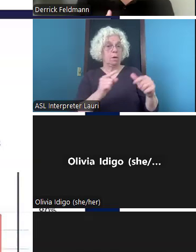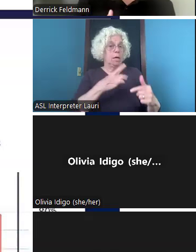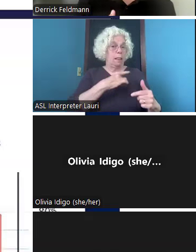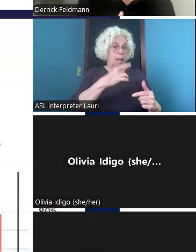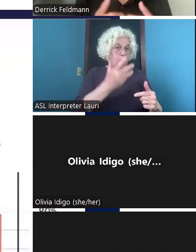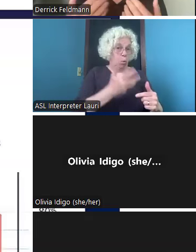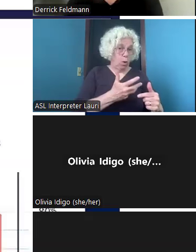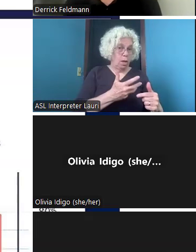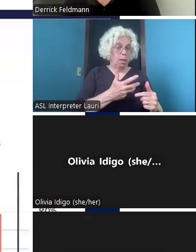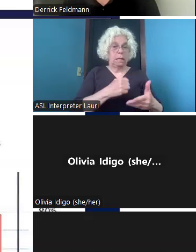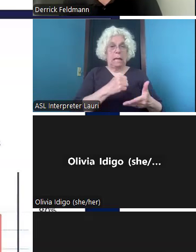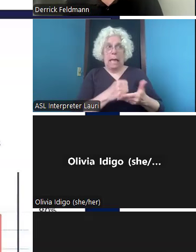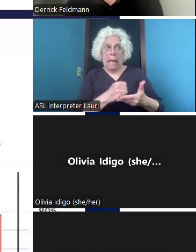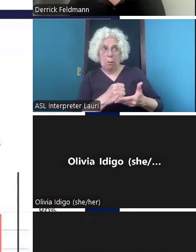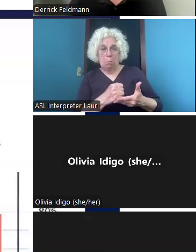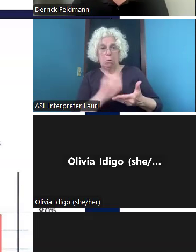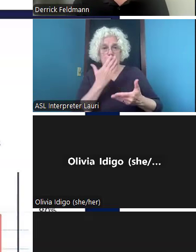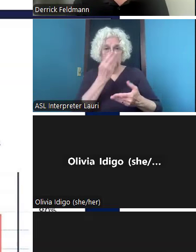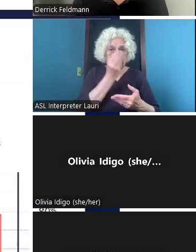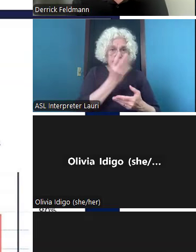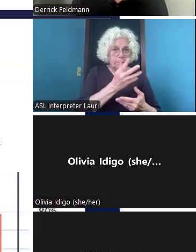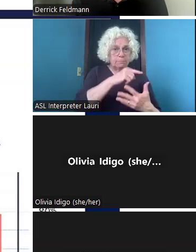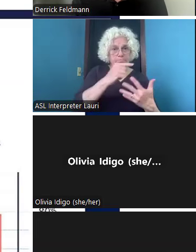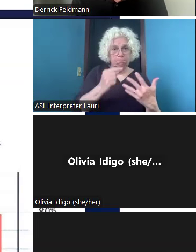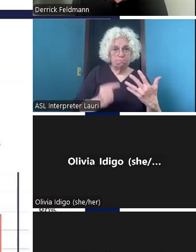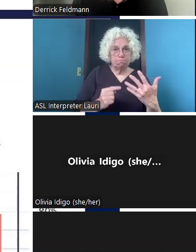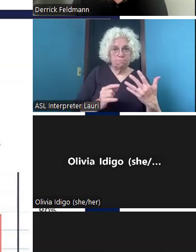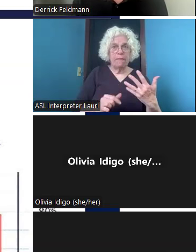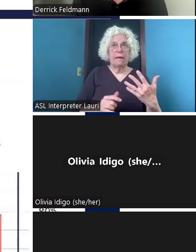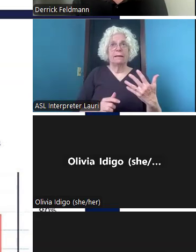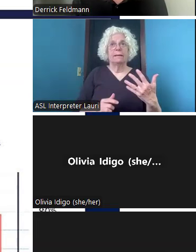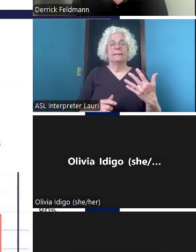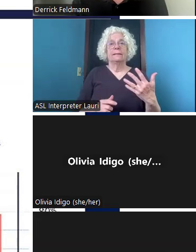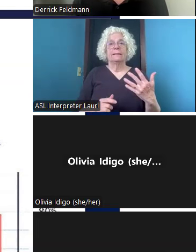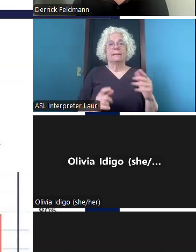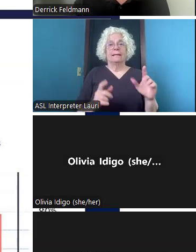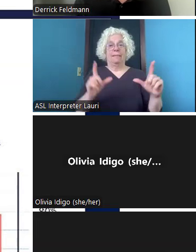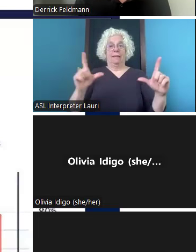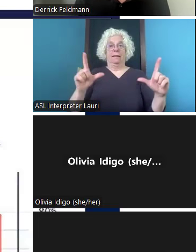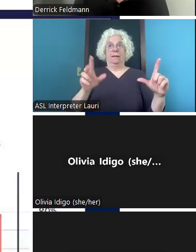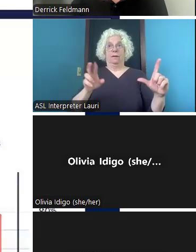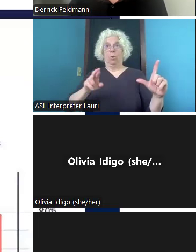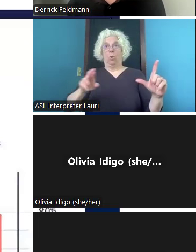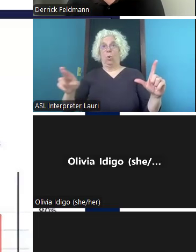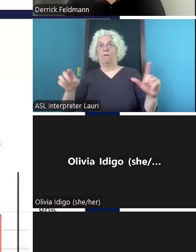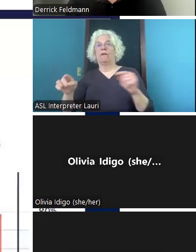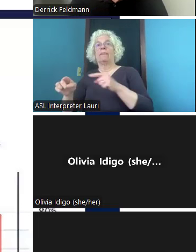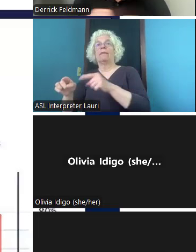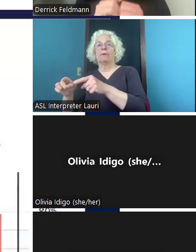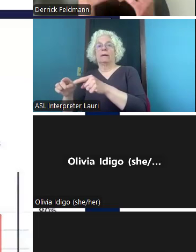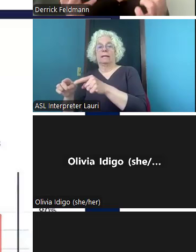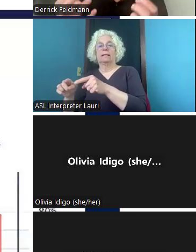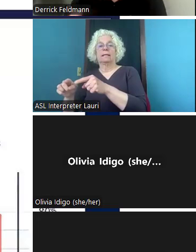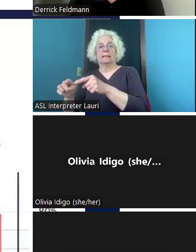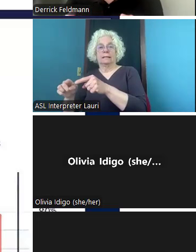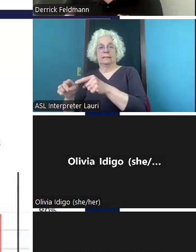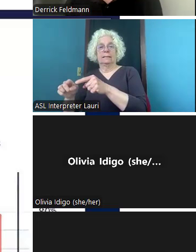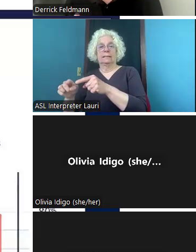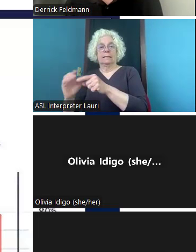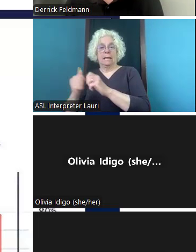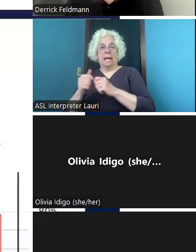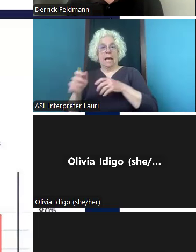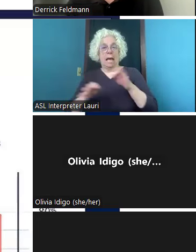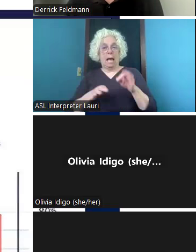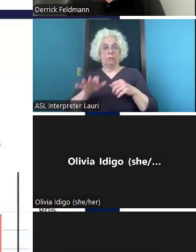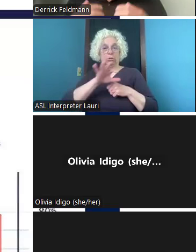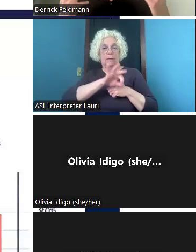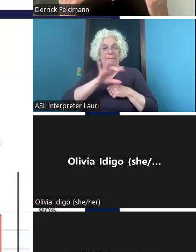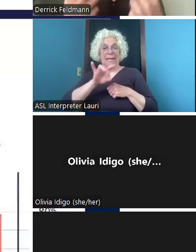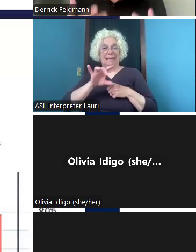Was it helpful? Was it informative overall? And look towards the right hand side. Overall, the way we describe 988